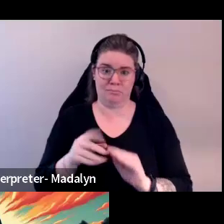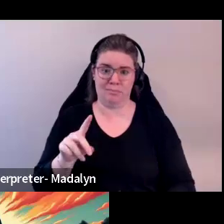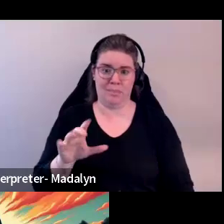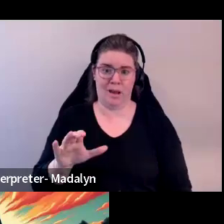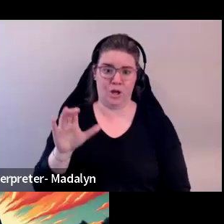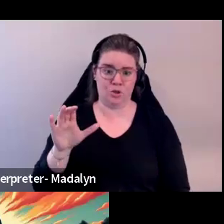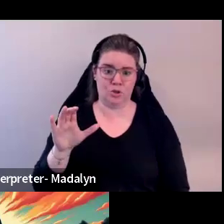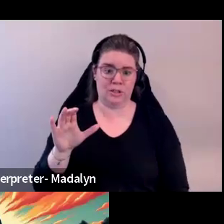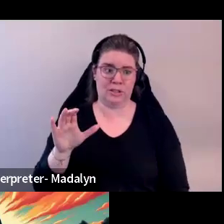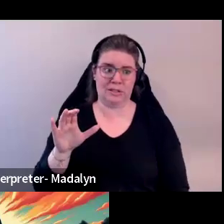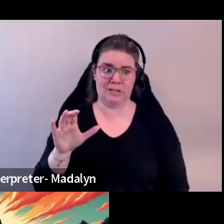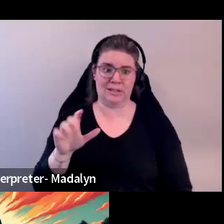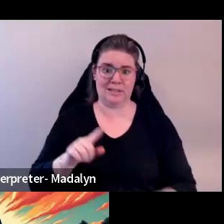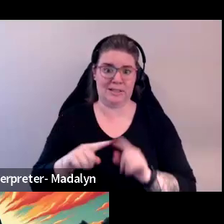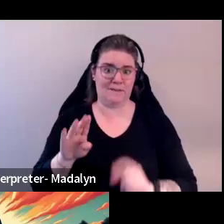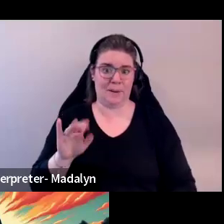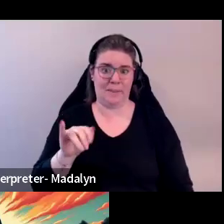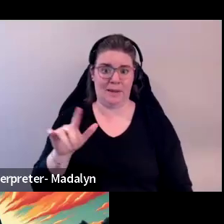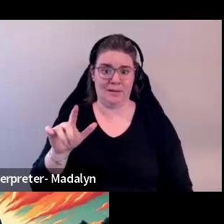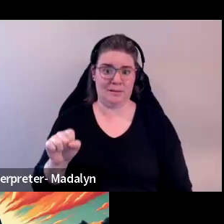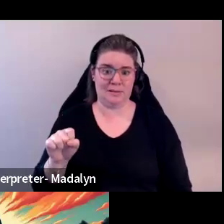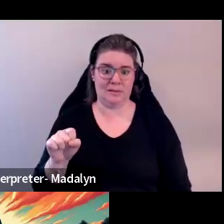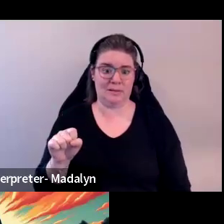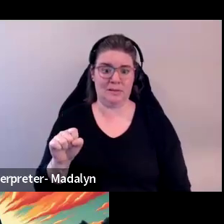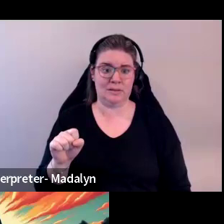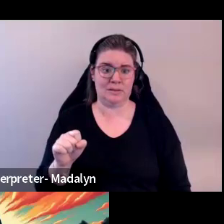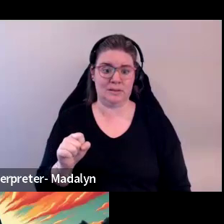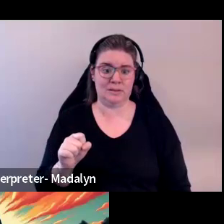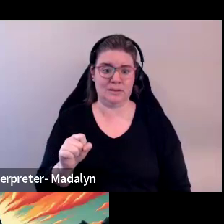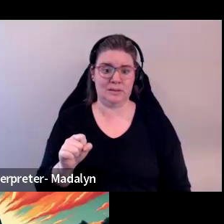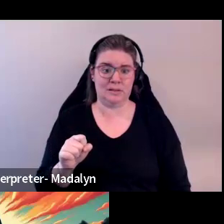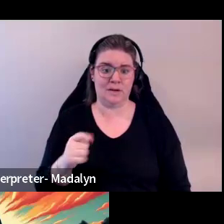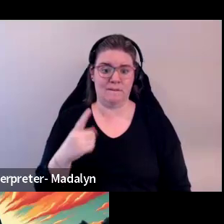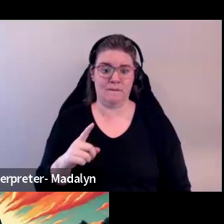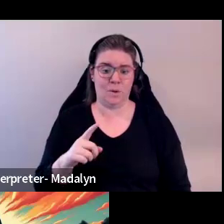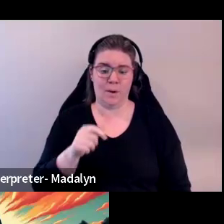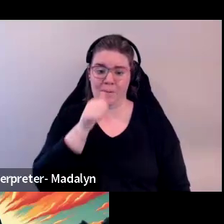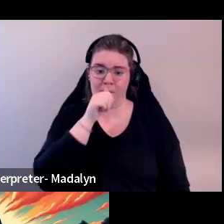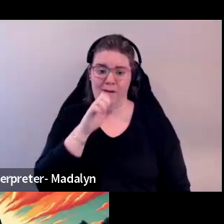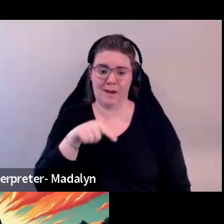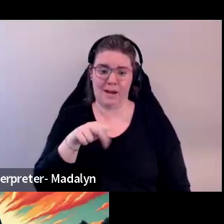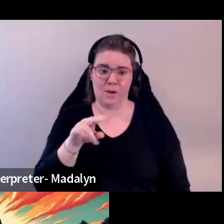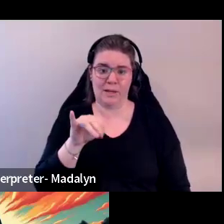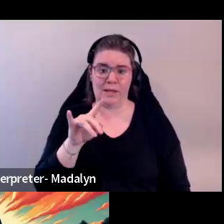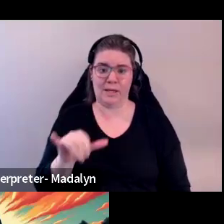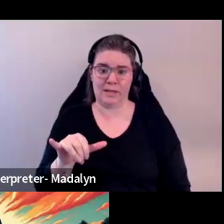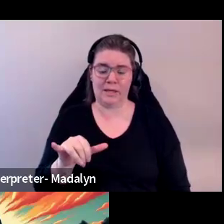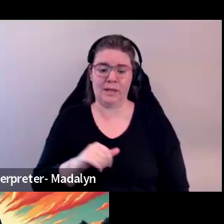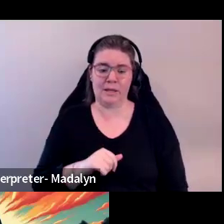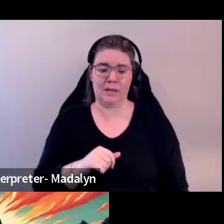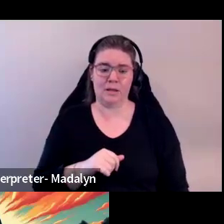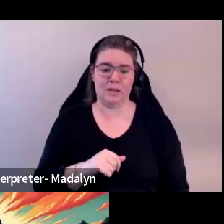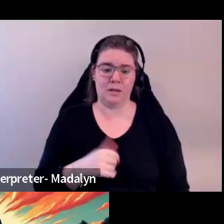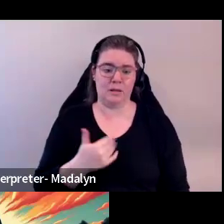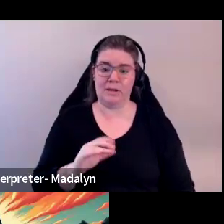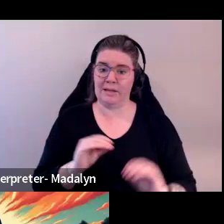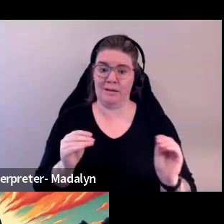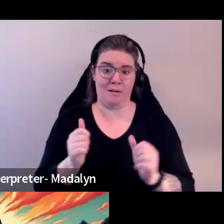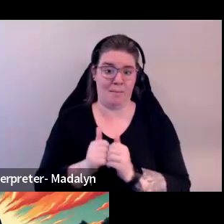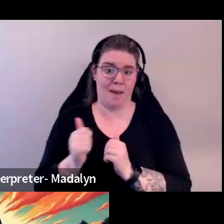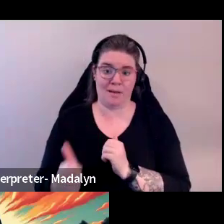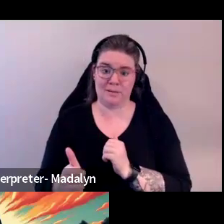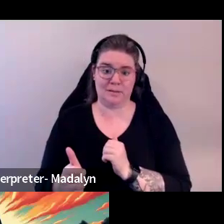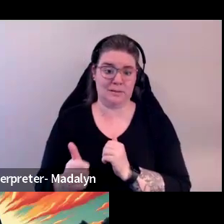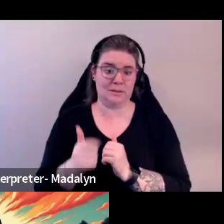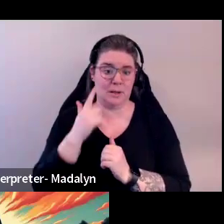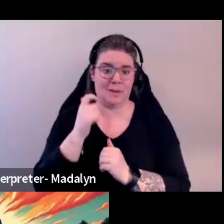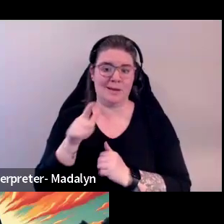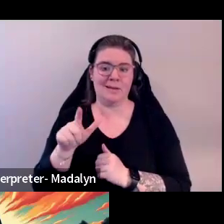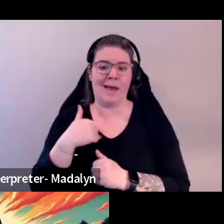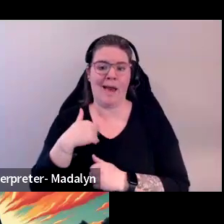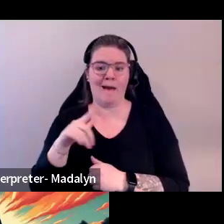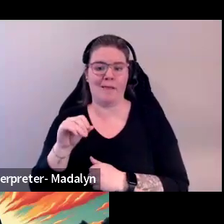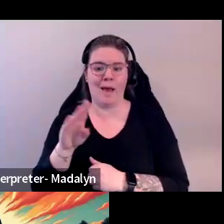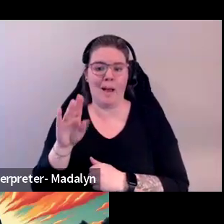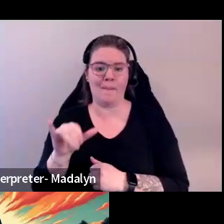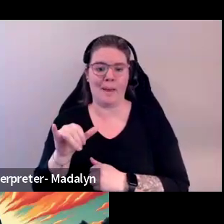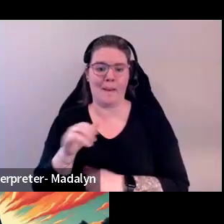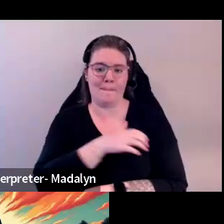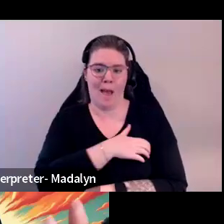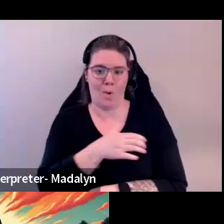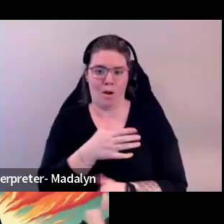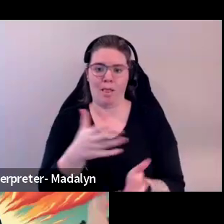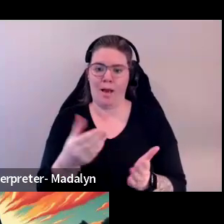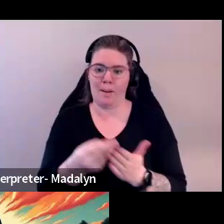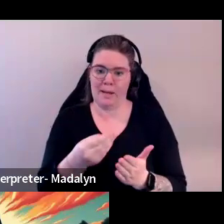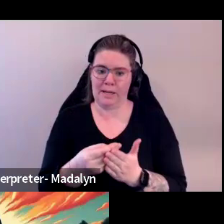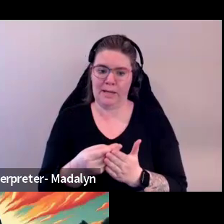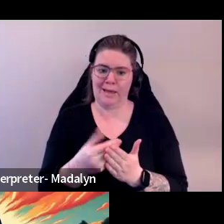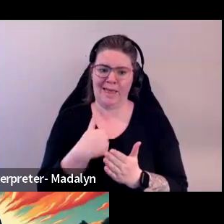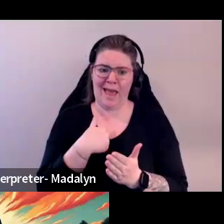Tom Olin: bills trying to pull back private equity or find something about it at the other, though you know all that none of them been passed because they have lobby power. They have a lot of money like I said. They got trillions of dollars